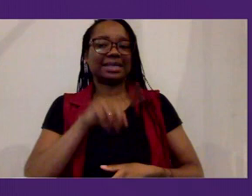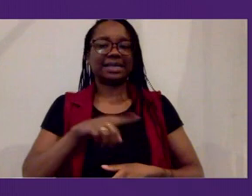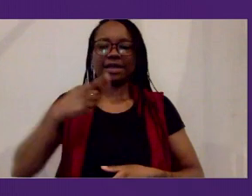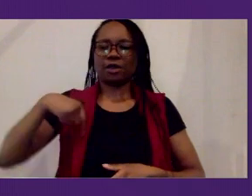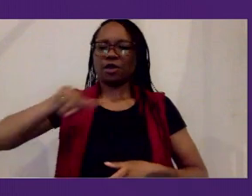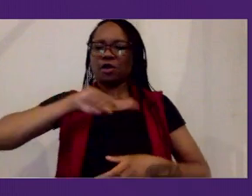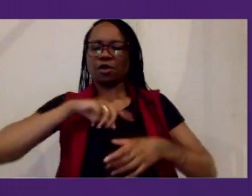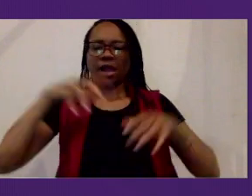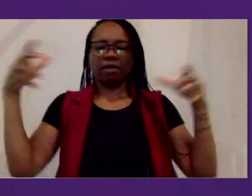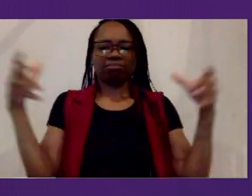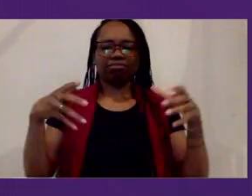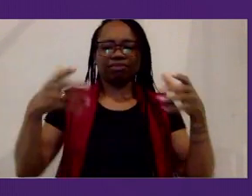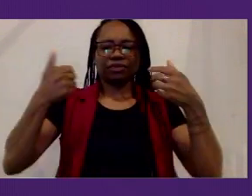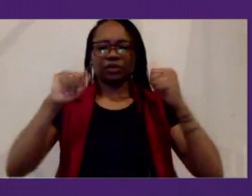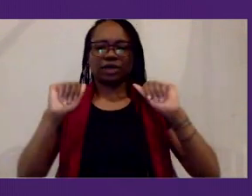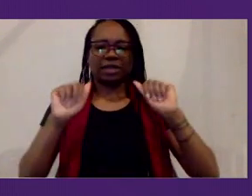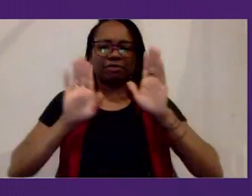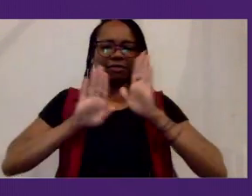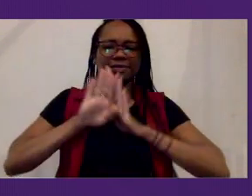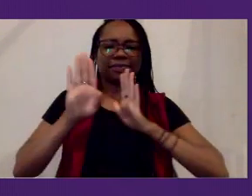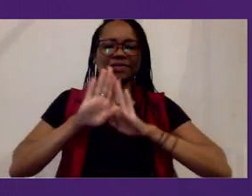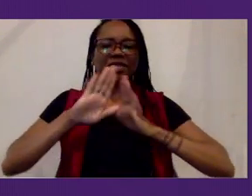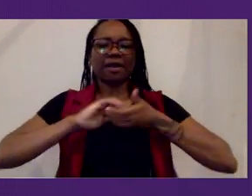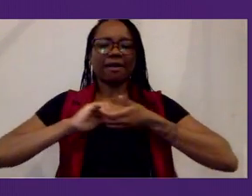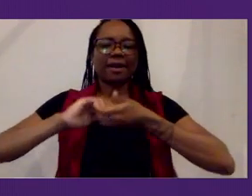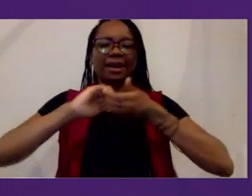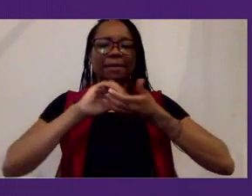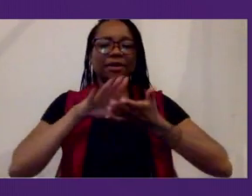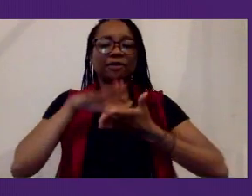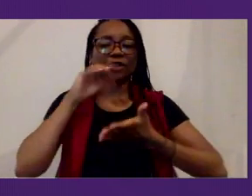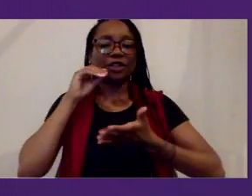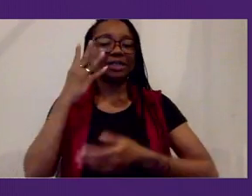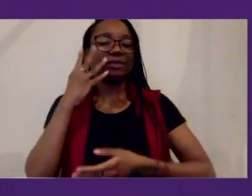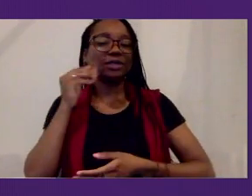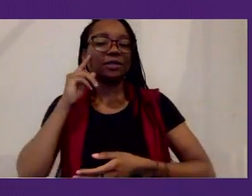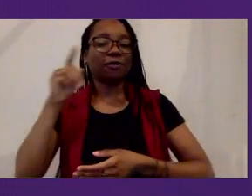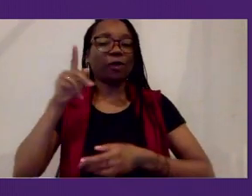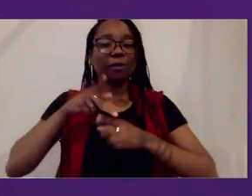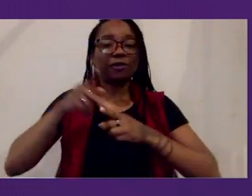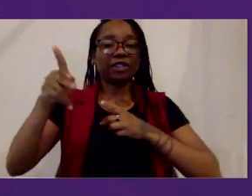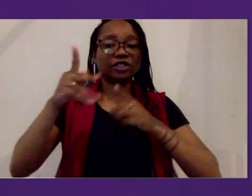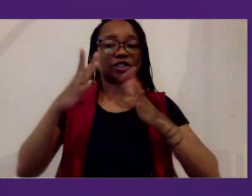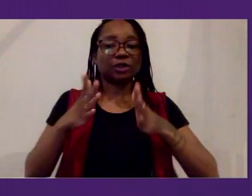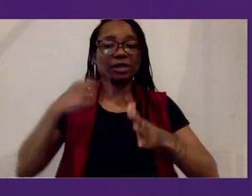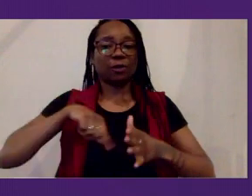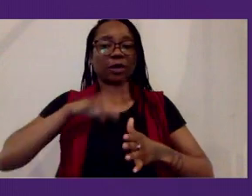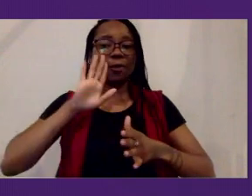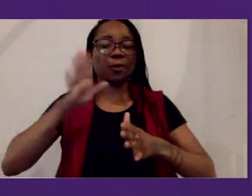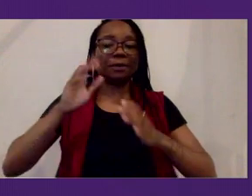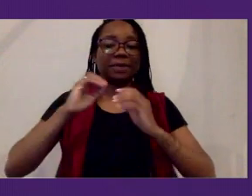for the professionals that we're gonna work with in our summer institute, it occurred to me that